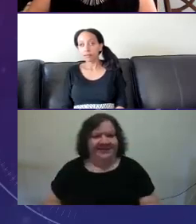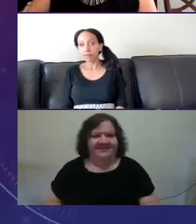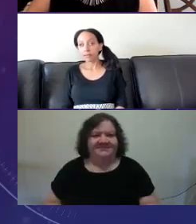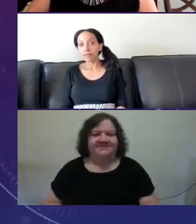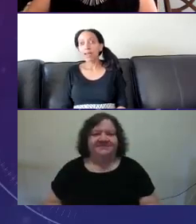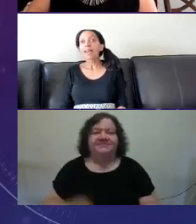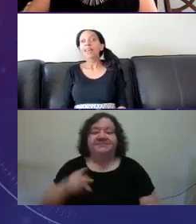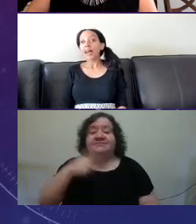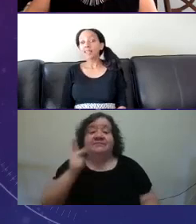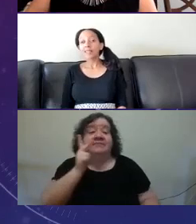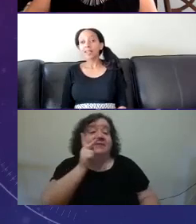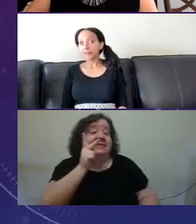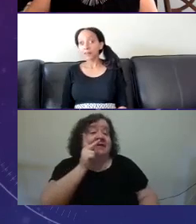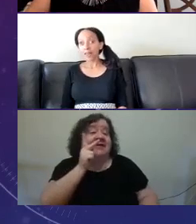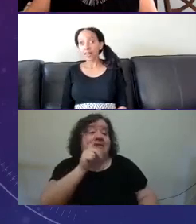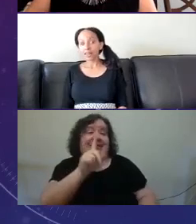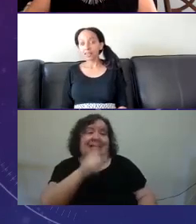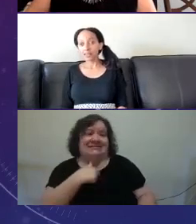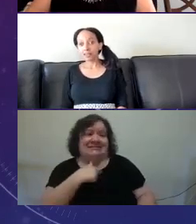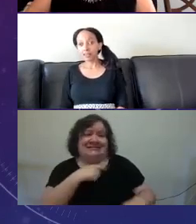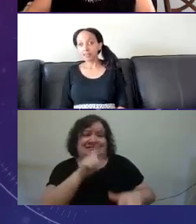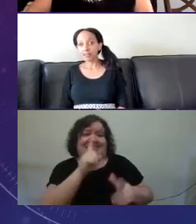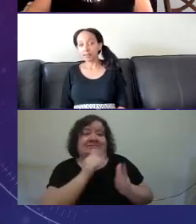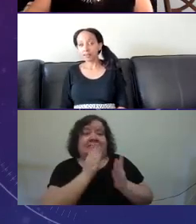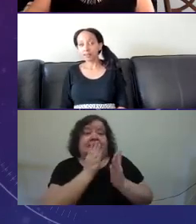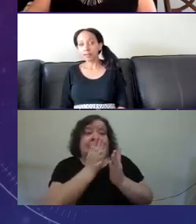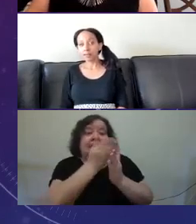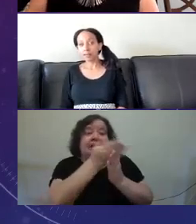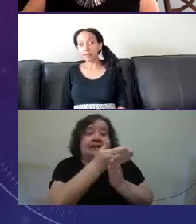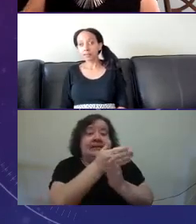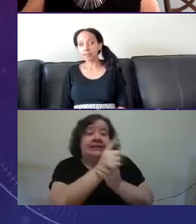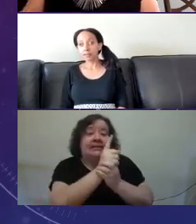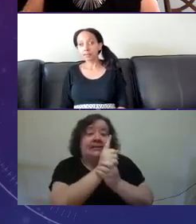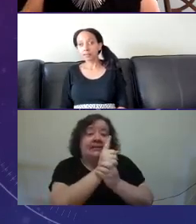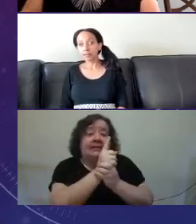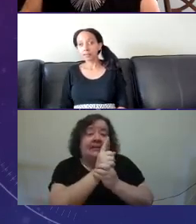yes go for it thank you I just wanted to do a time